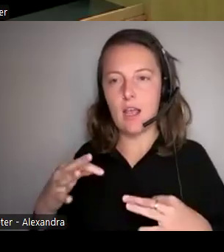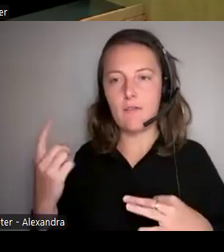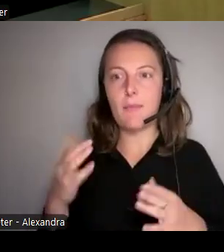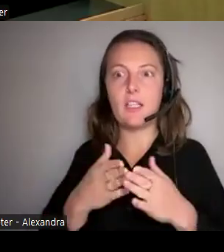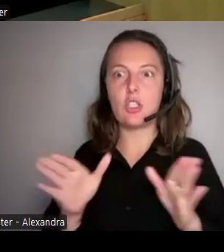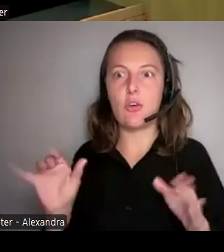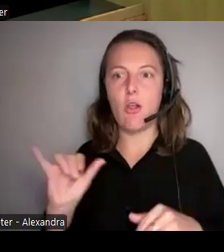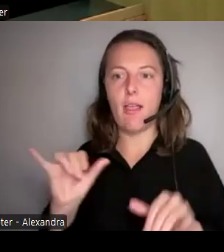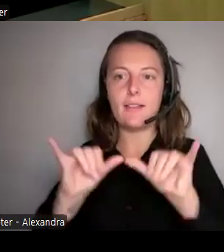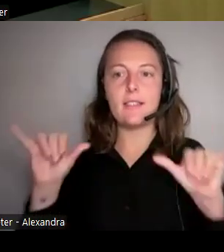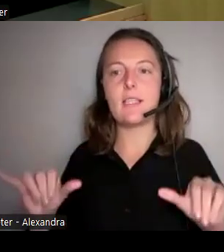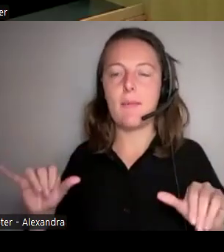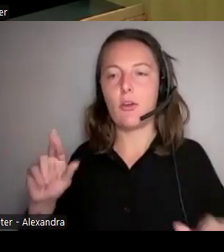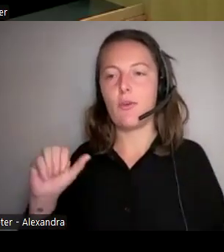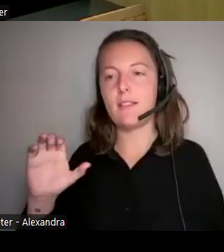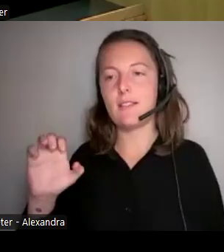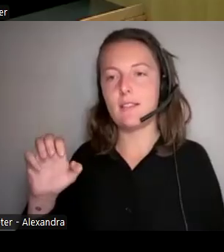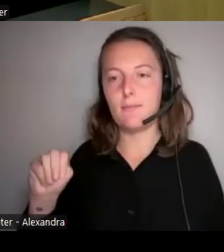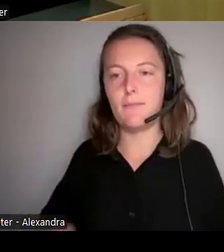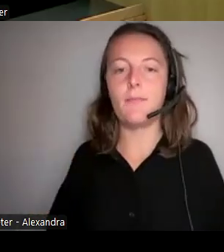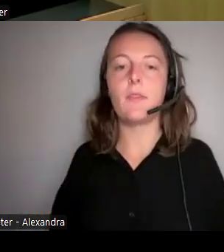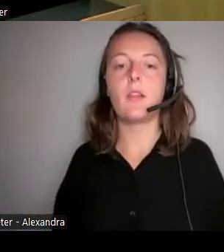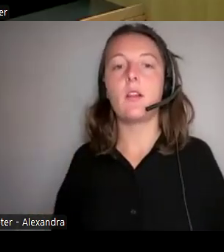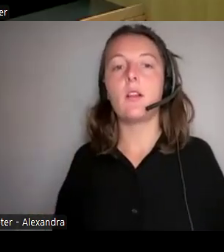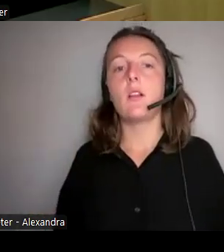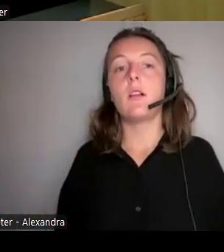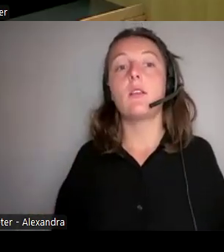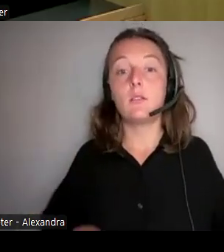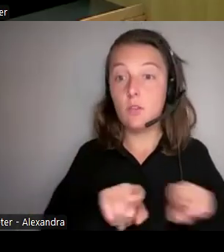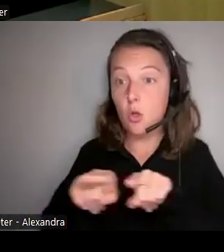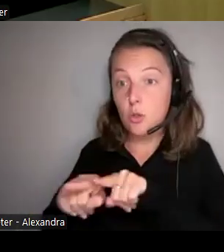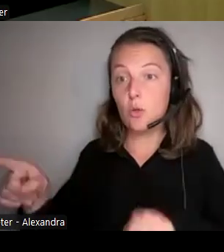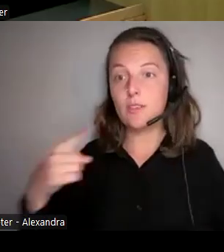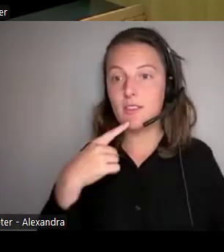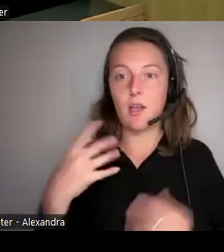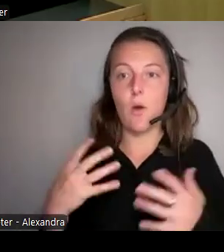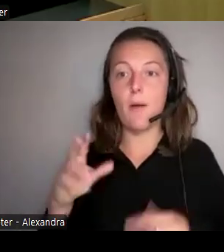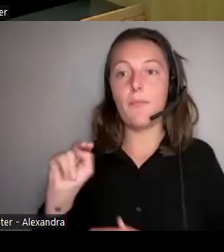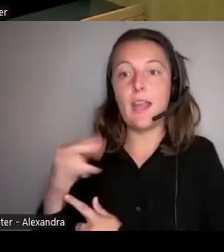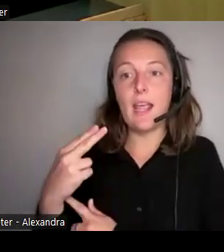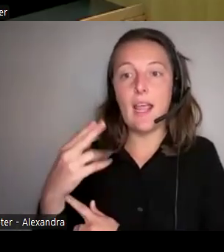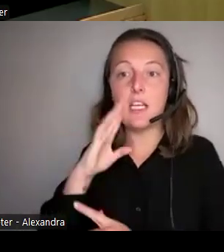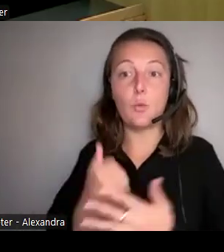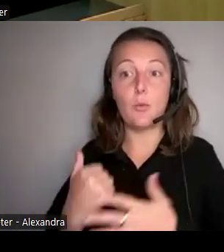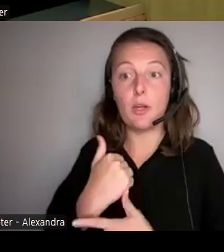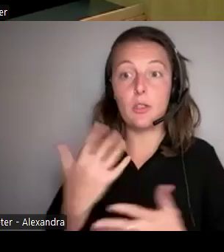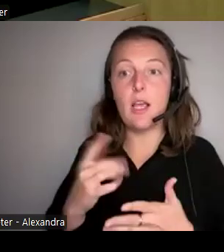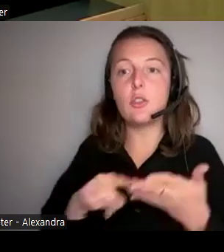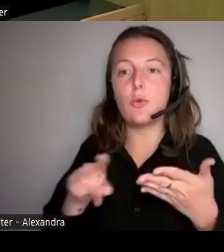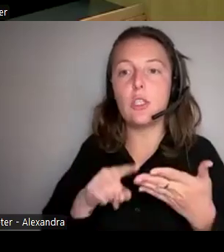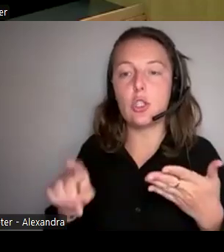general like systemic racism. He further says that um NIH will prioritize research that goes